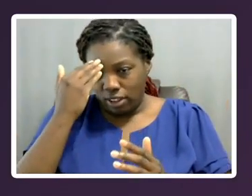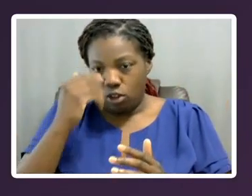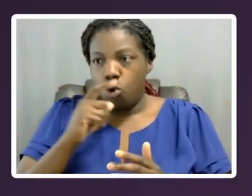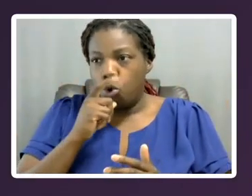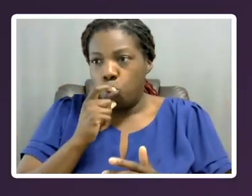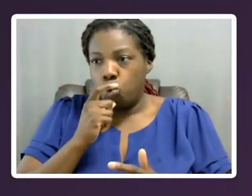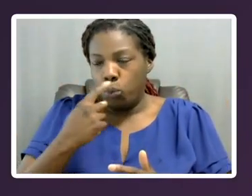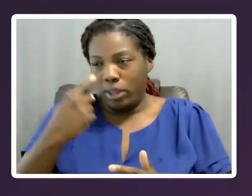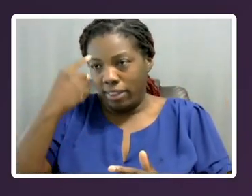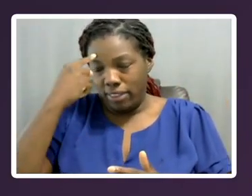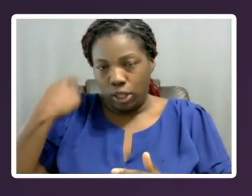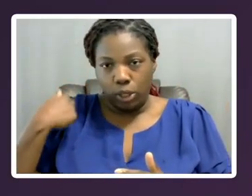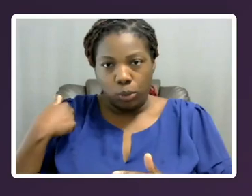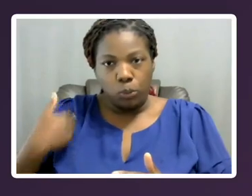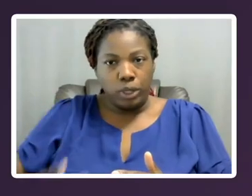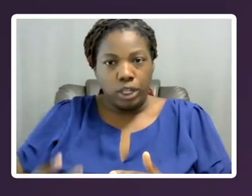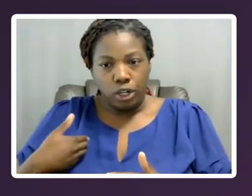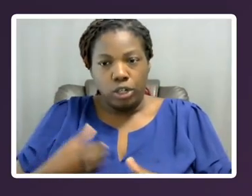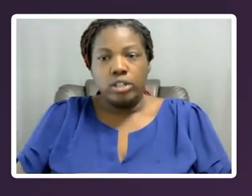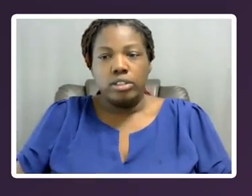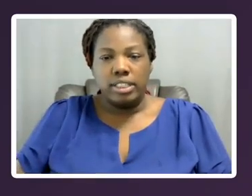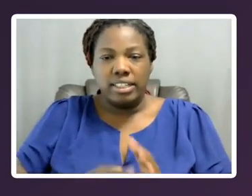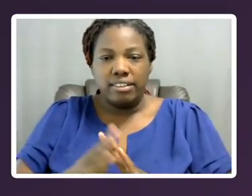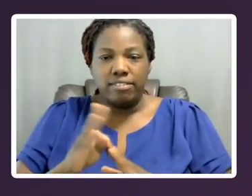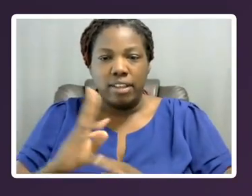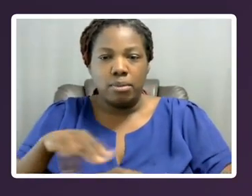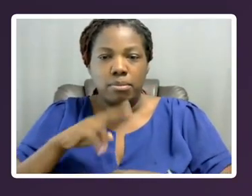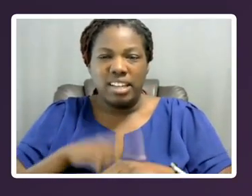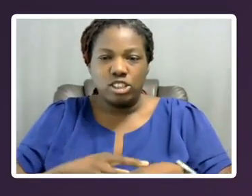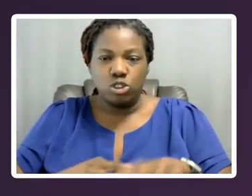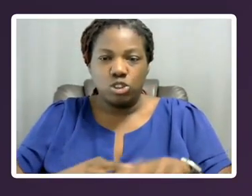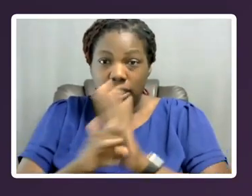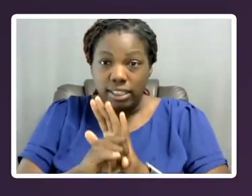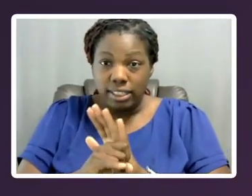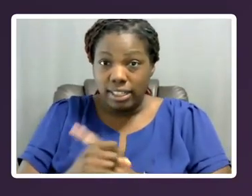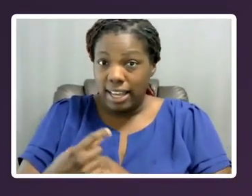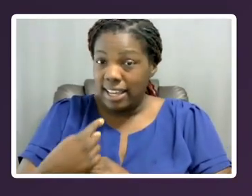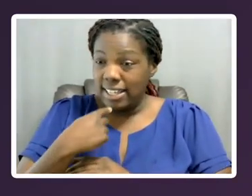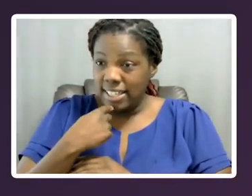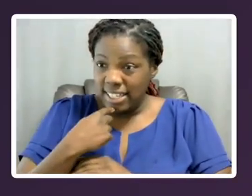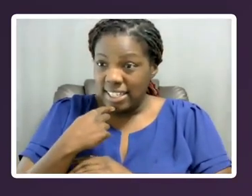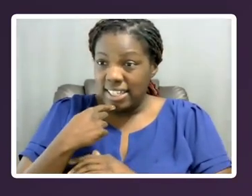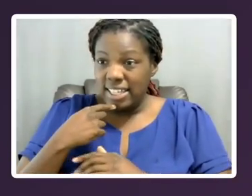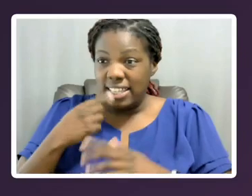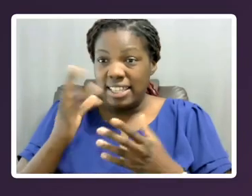identity. And I always say this, that, you know, these lessons and the stories that we